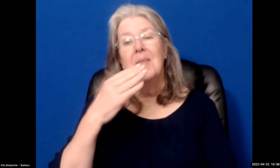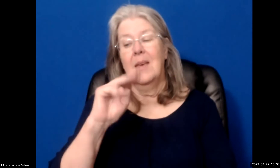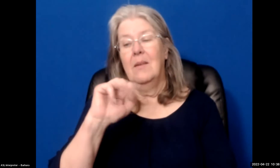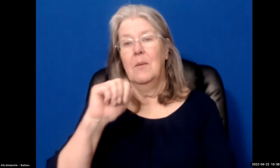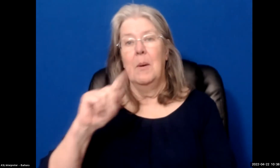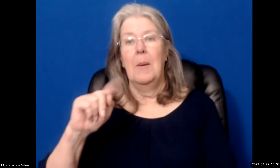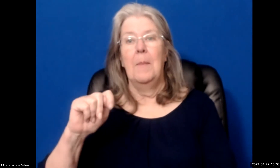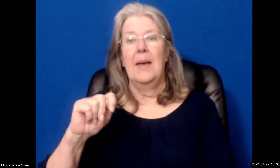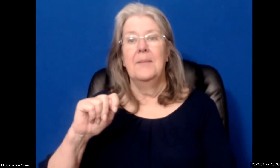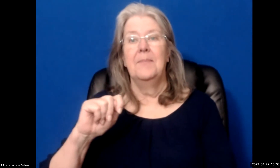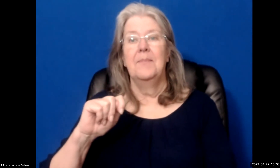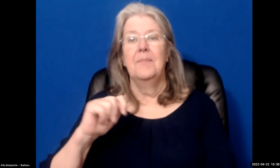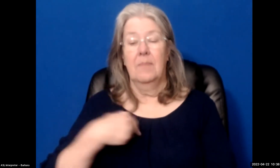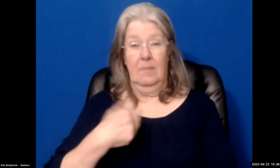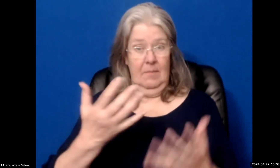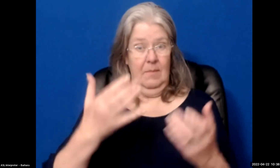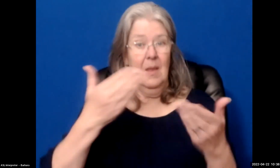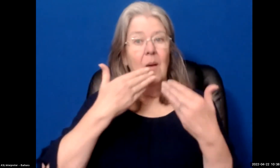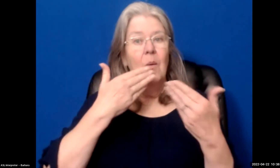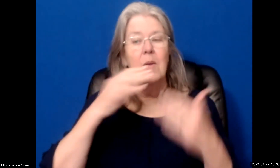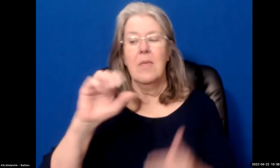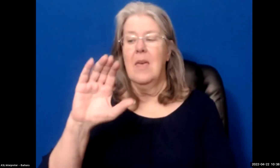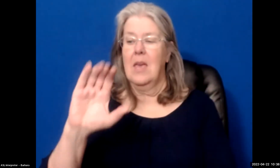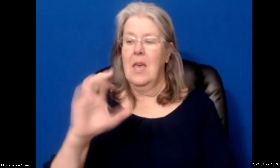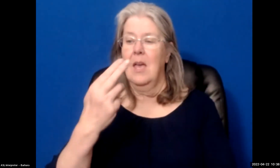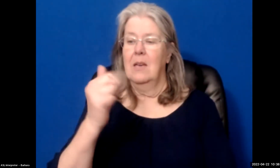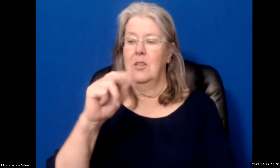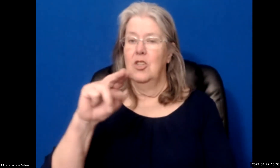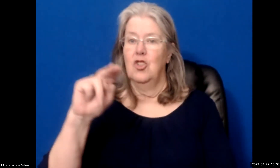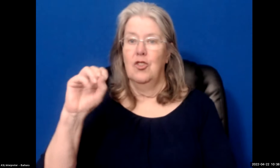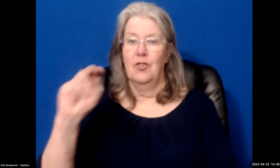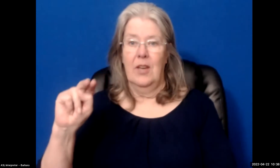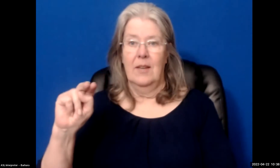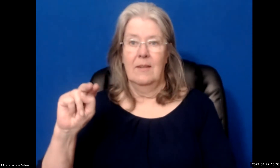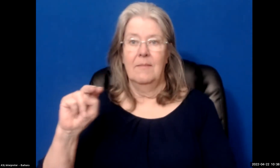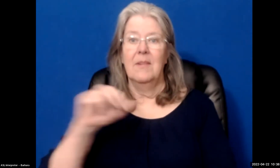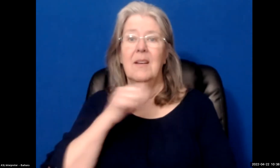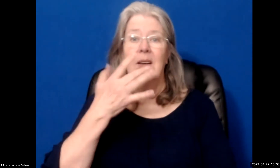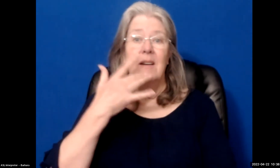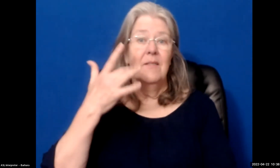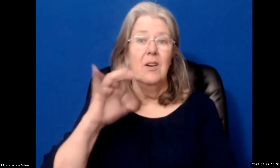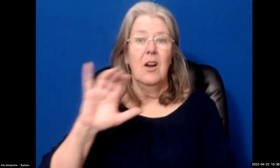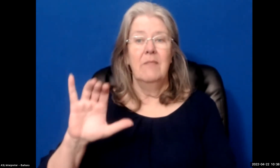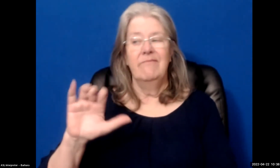And I want to thank Shannon, who is here with us today. Unfortunately, our other panelists